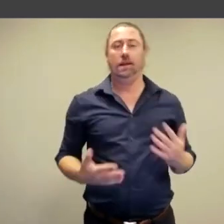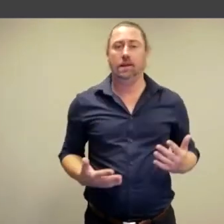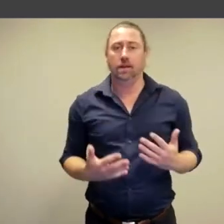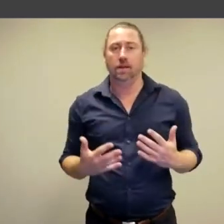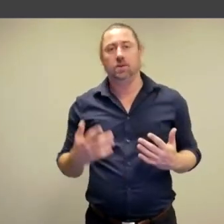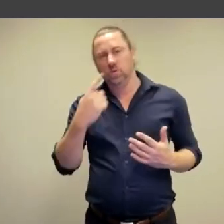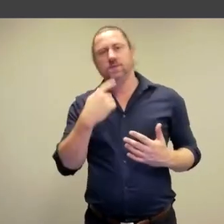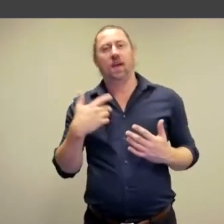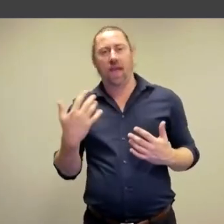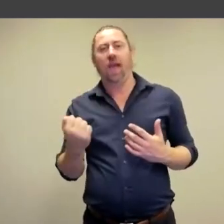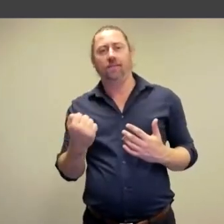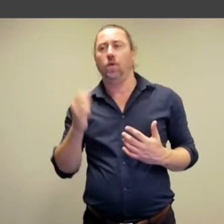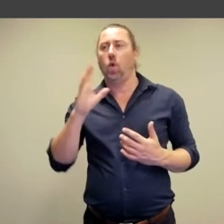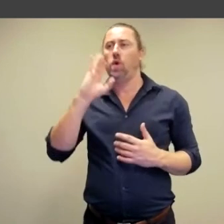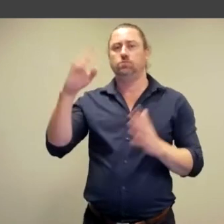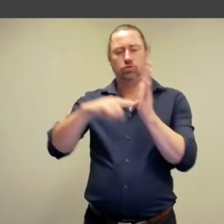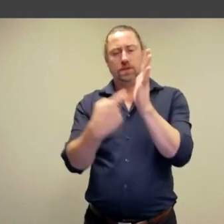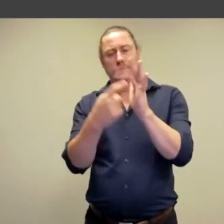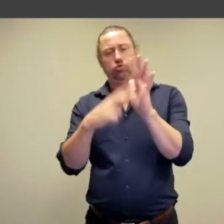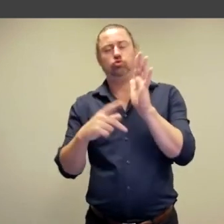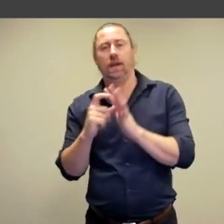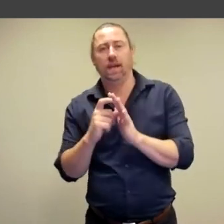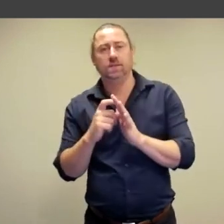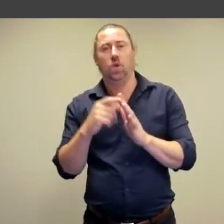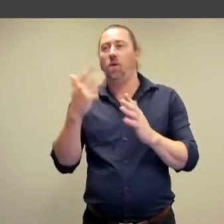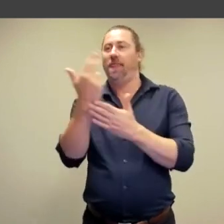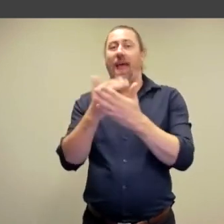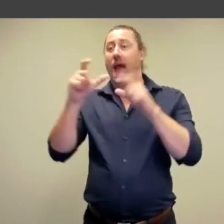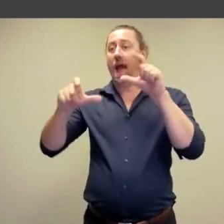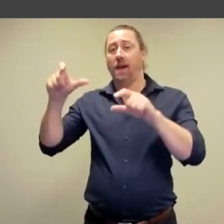contemporary trend